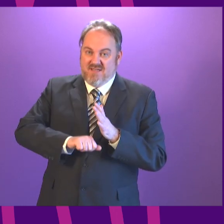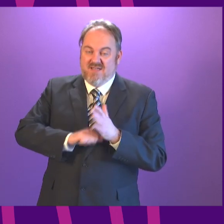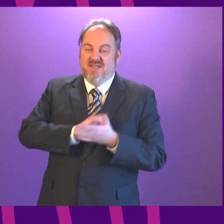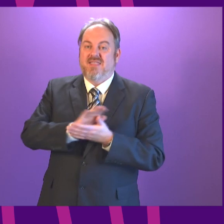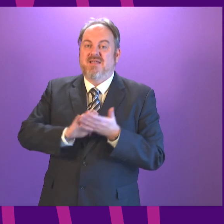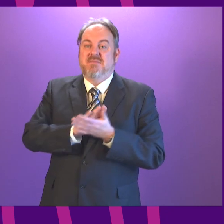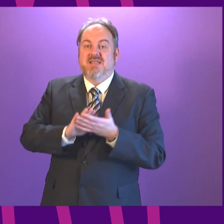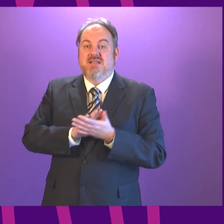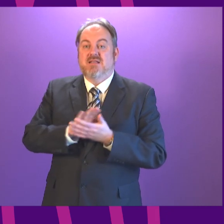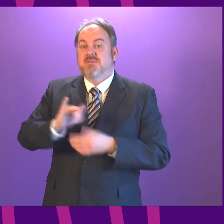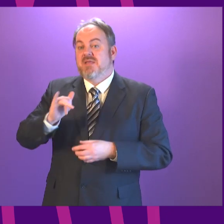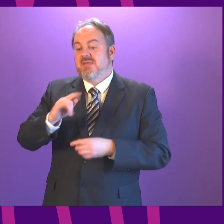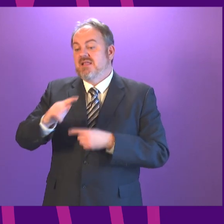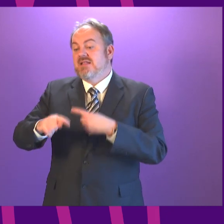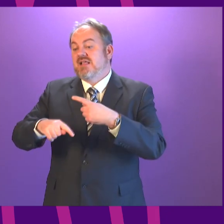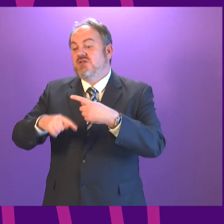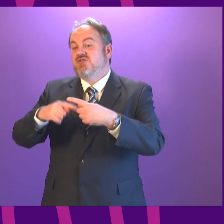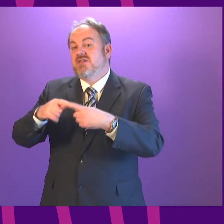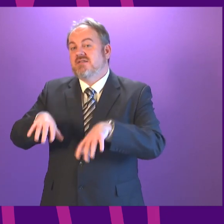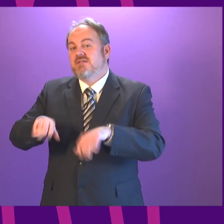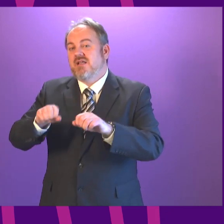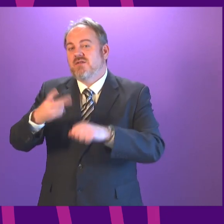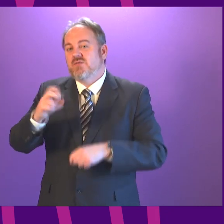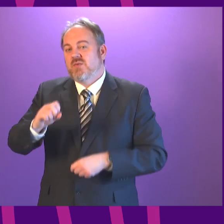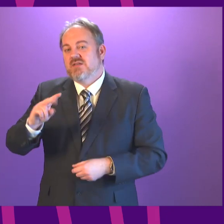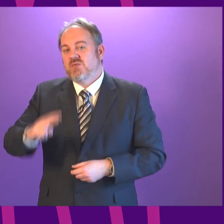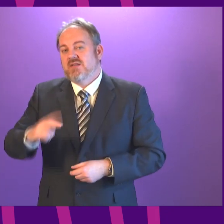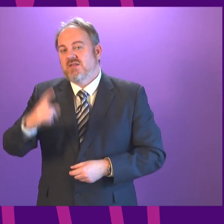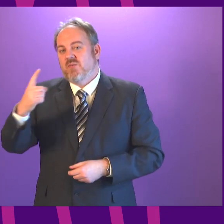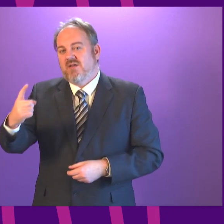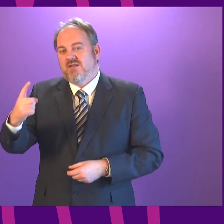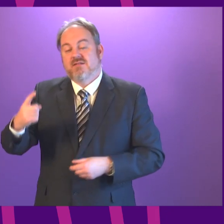into next year, the opposite can be true, and making sure that people have access to